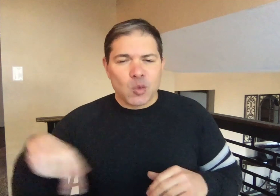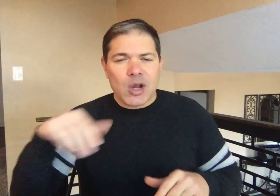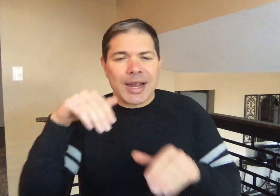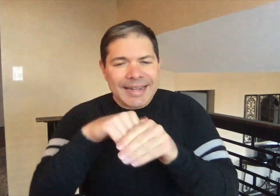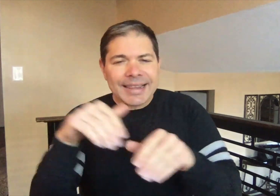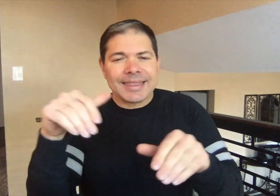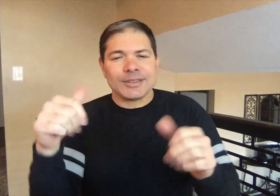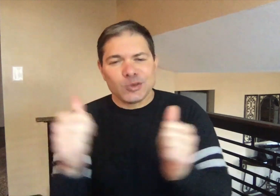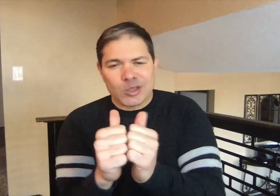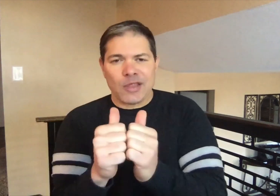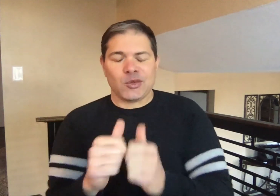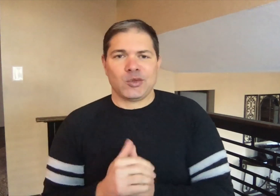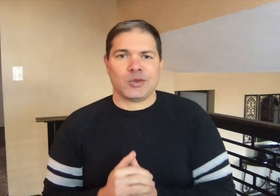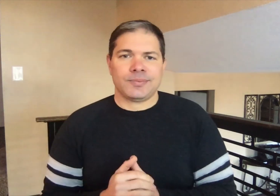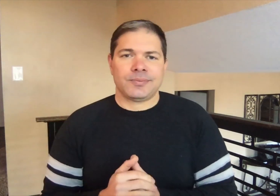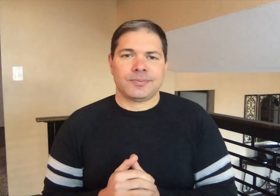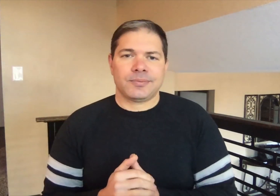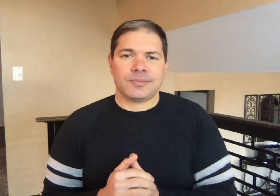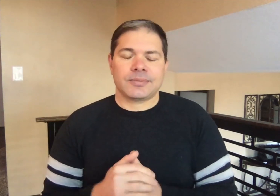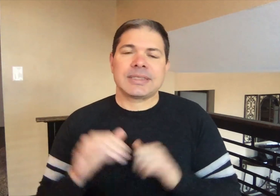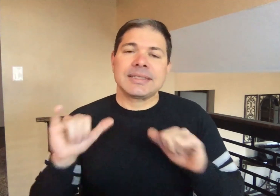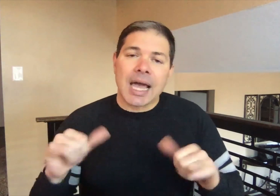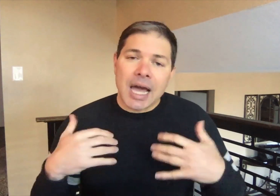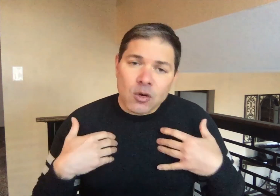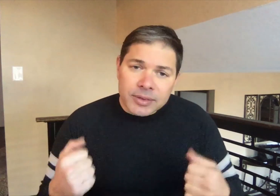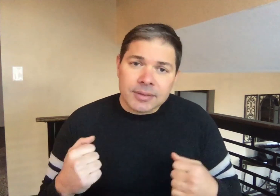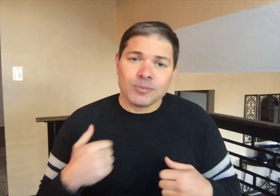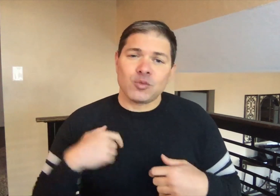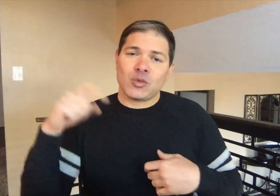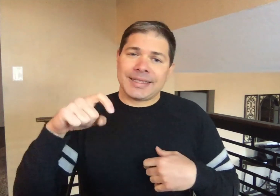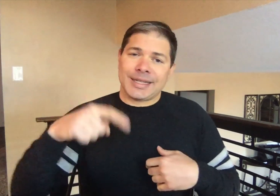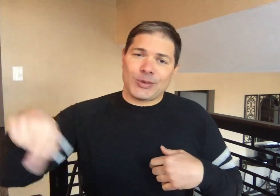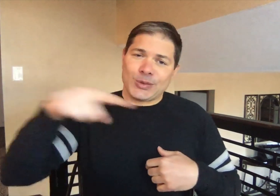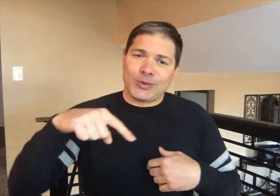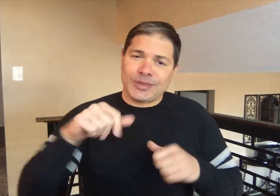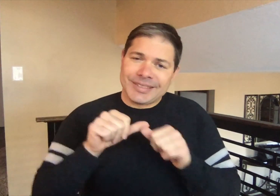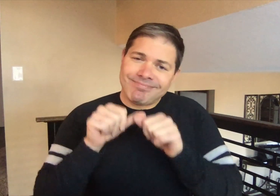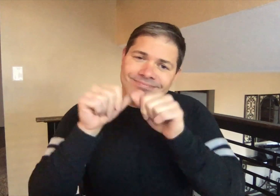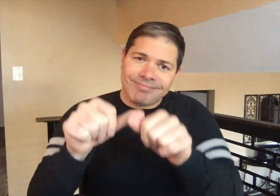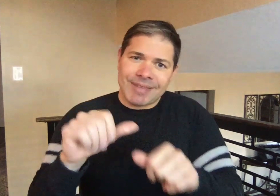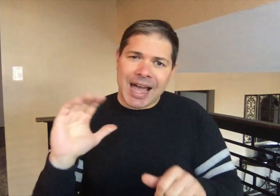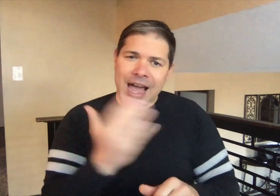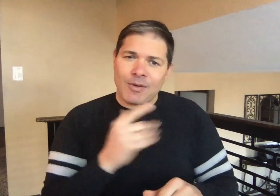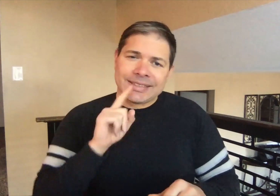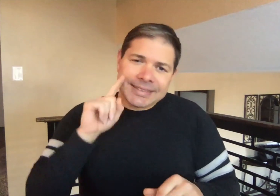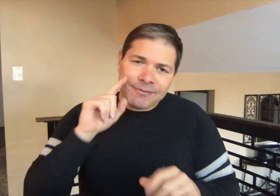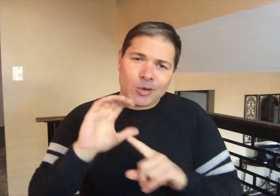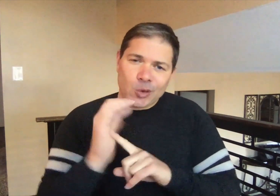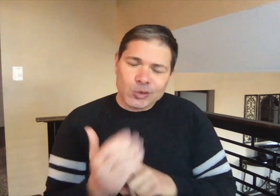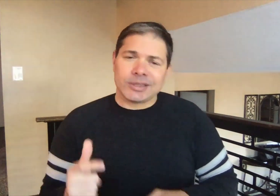We are in this together. Stay healthy, we need you to continue to move our deaf culture,